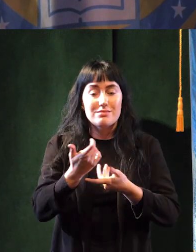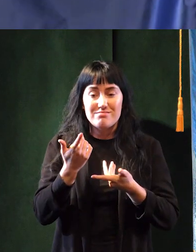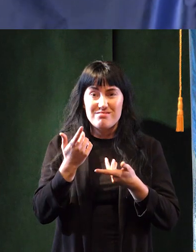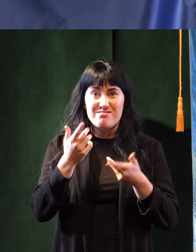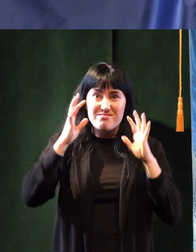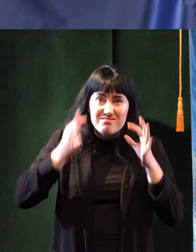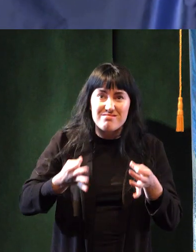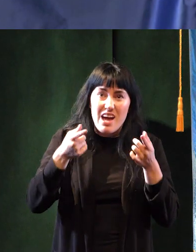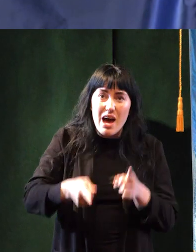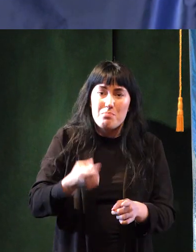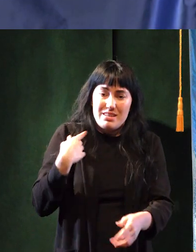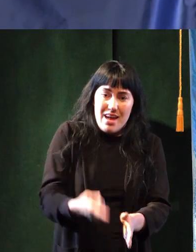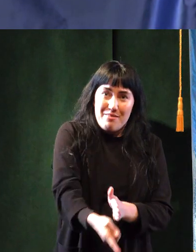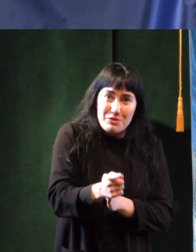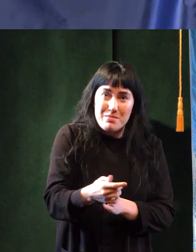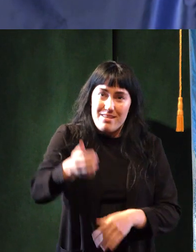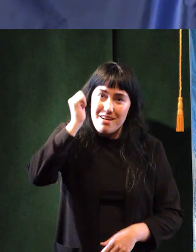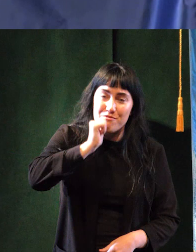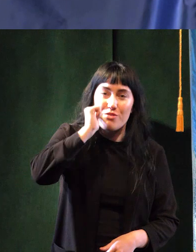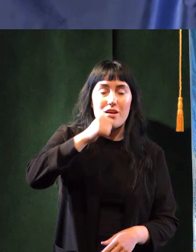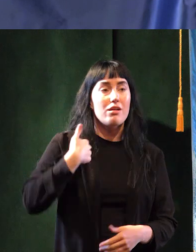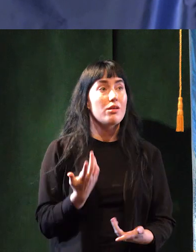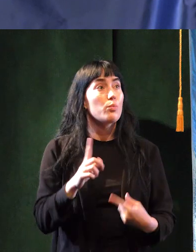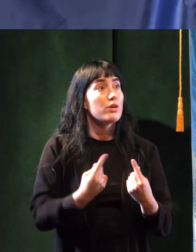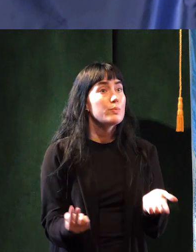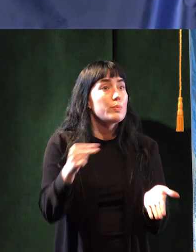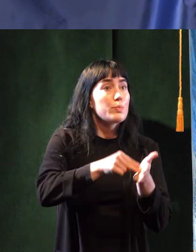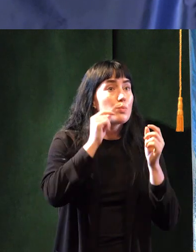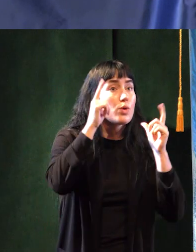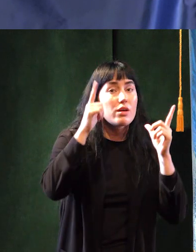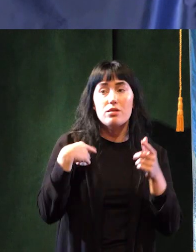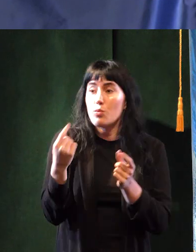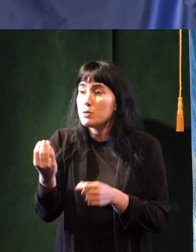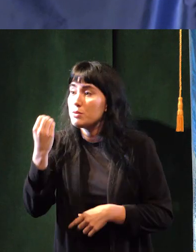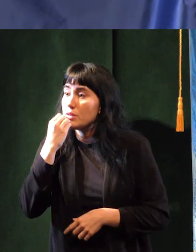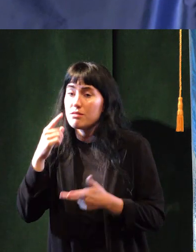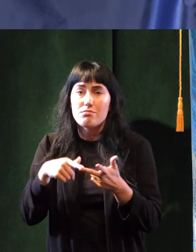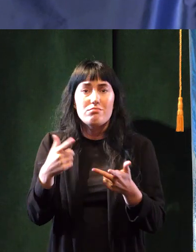choices happen every minute of every day we choose what time to rise what to eat